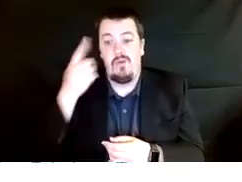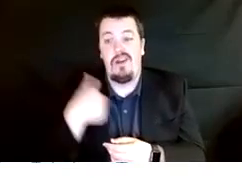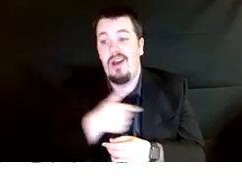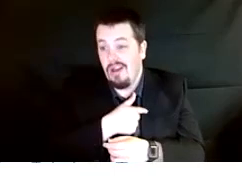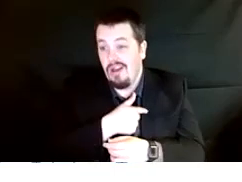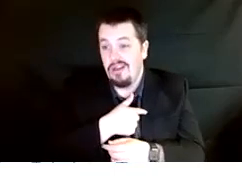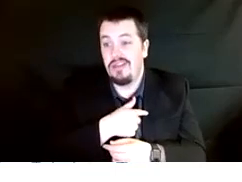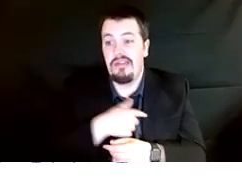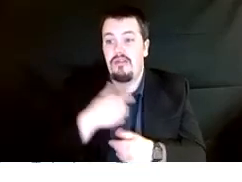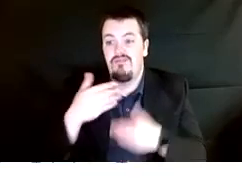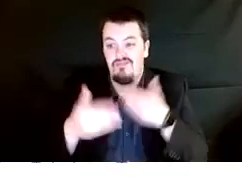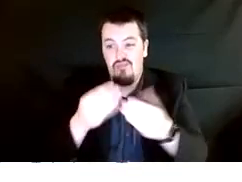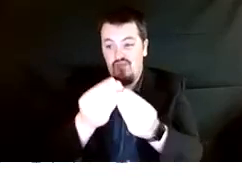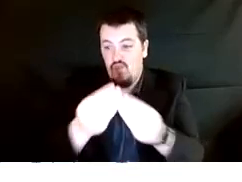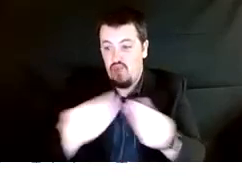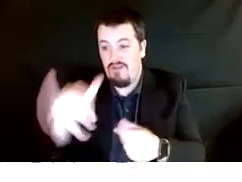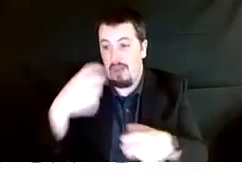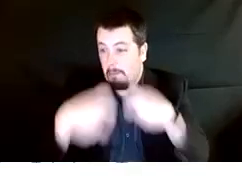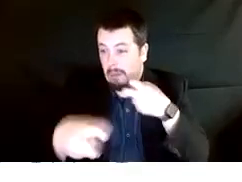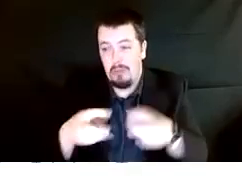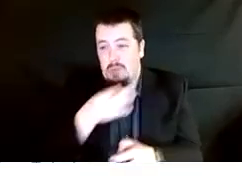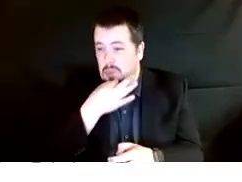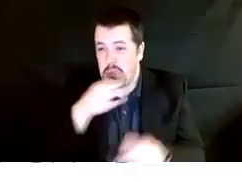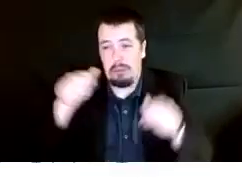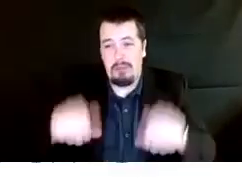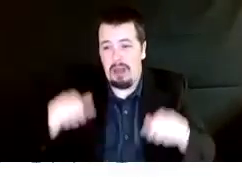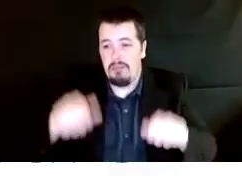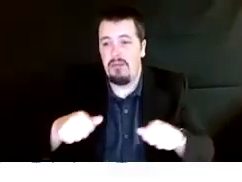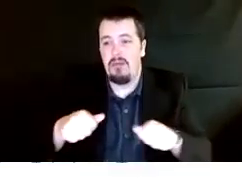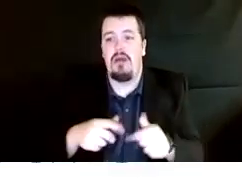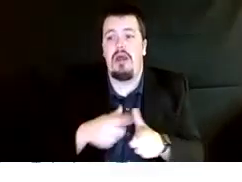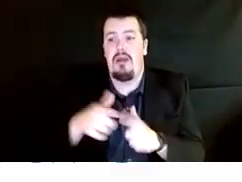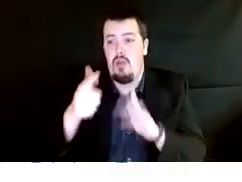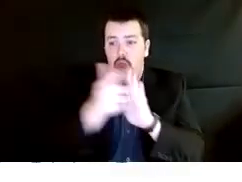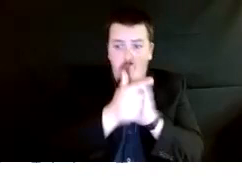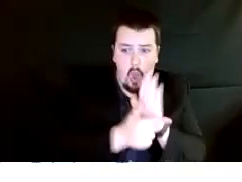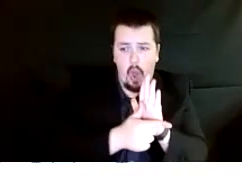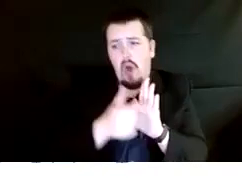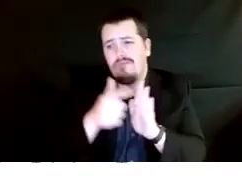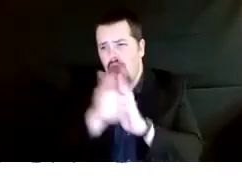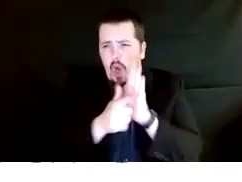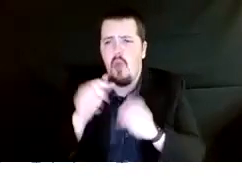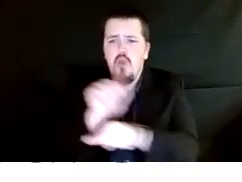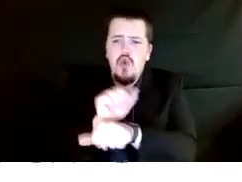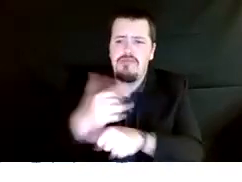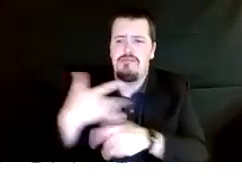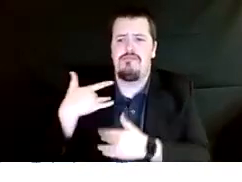get this resolved right away and in.. in the law and in legal work we do, typically you build a case it